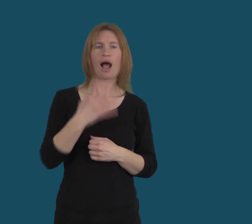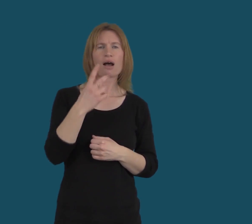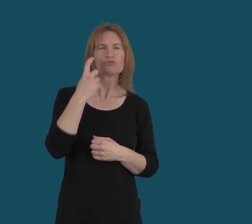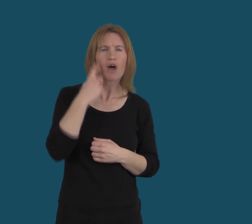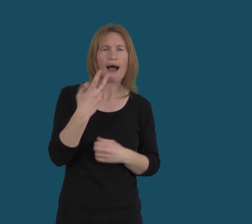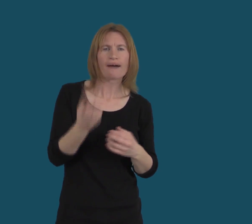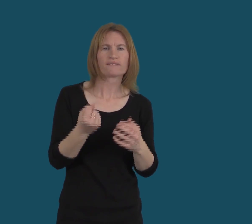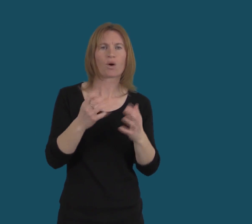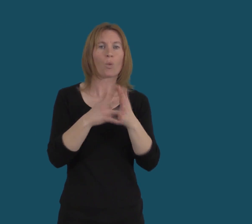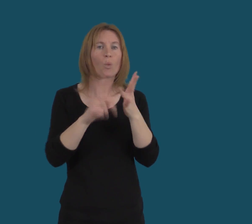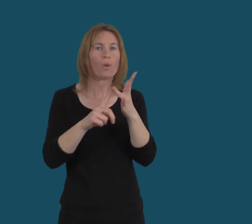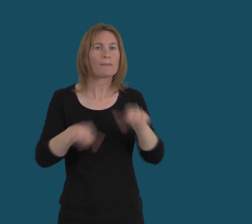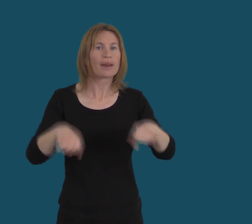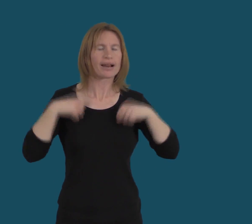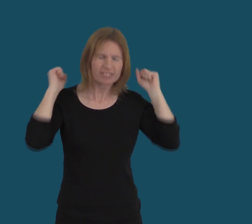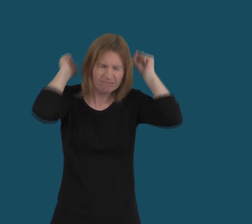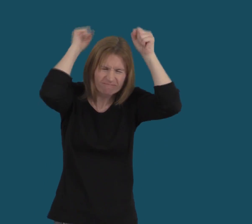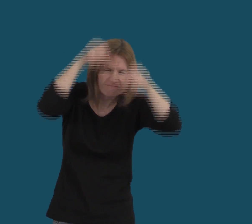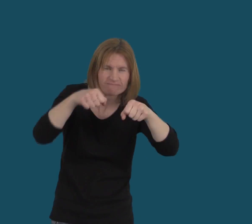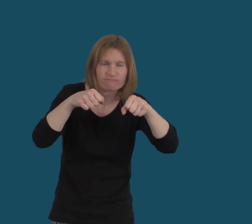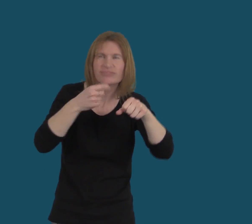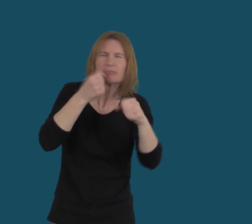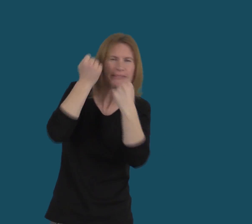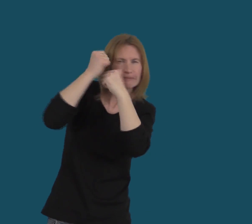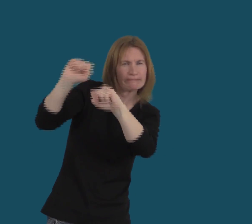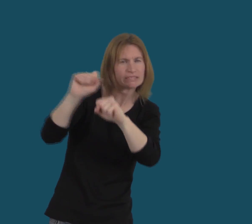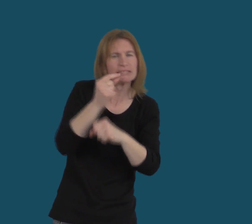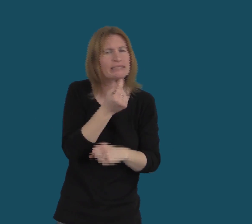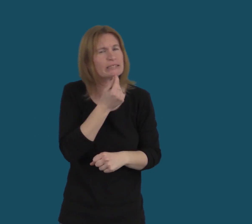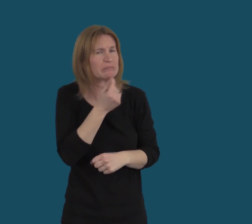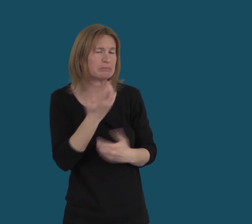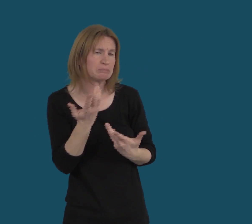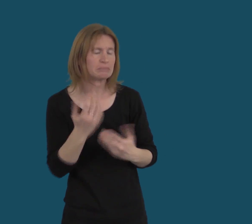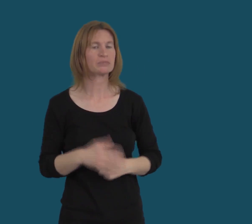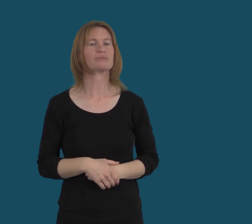If you have a woollen blanket with you, it may offer some protection to your face during a bushfire.